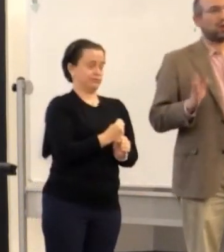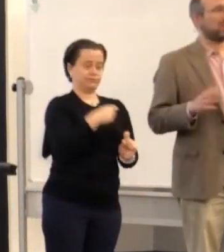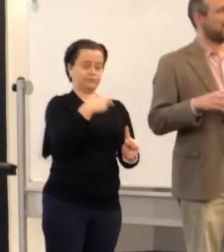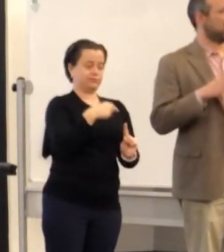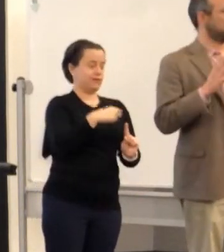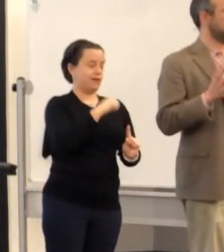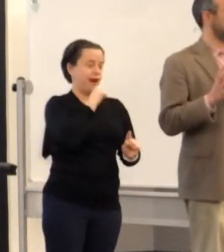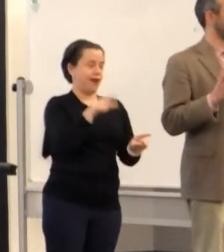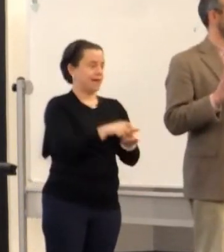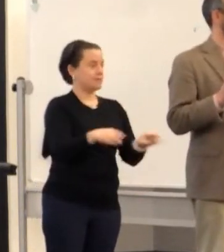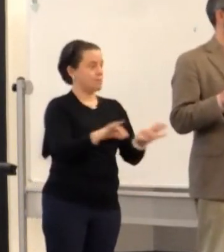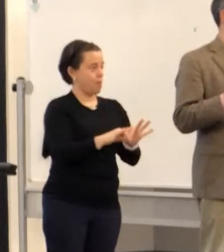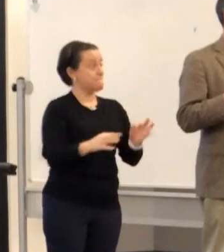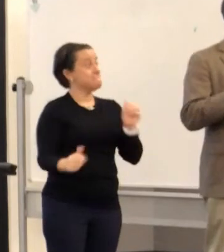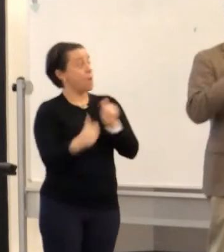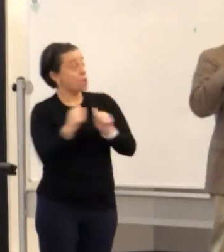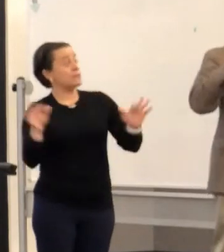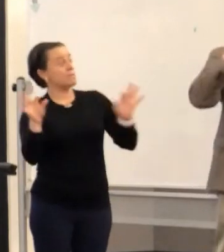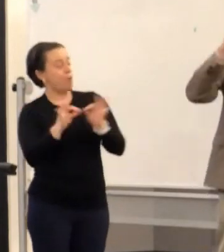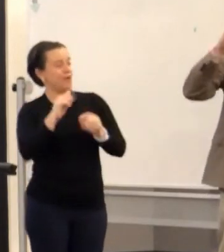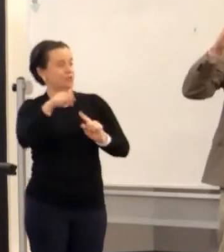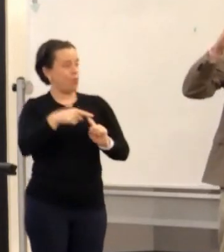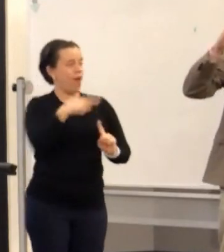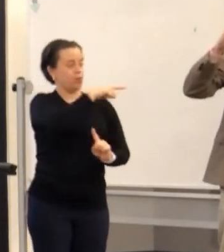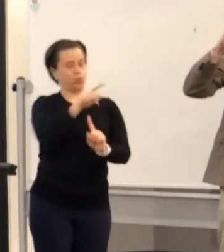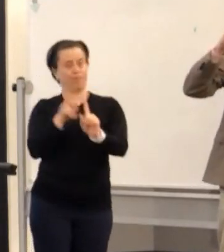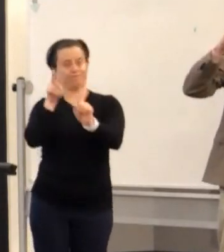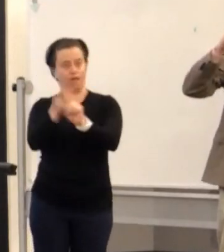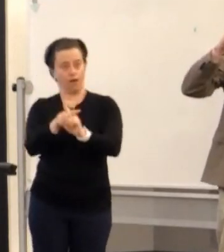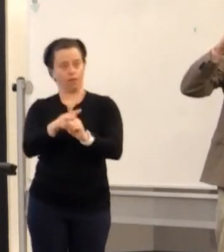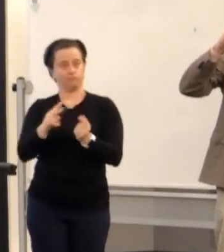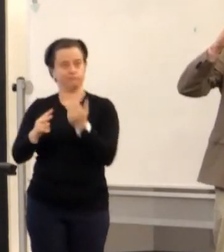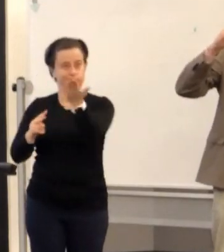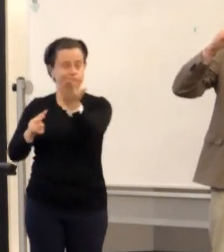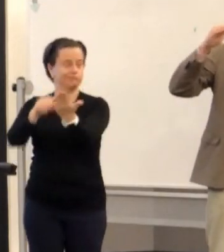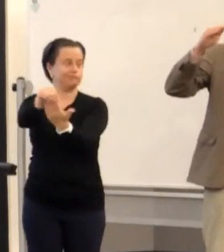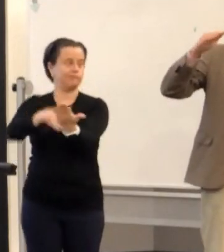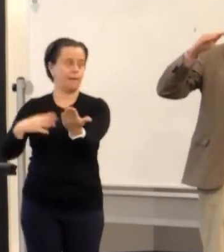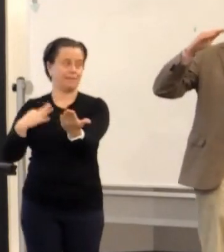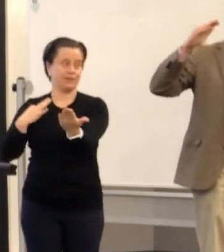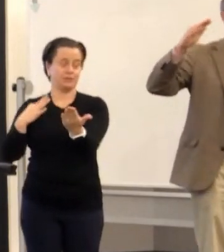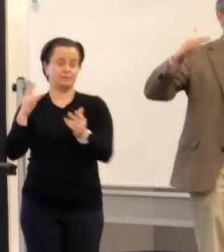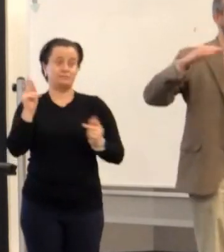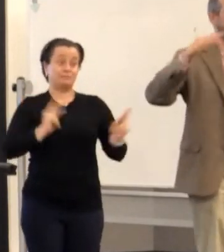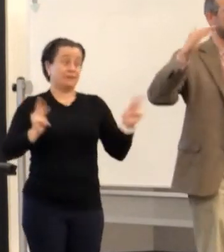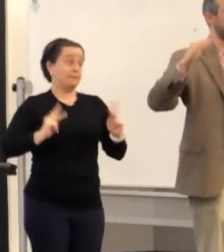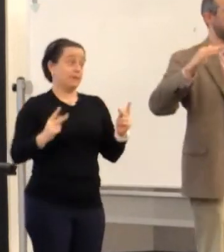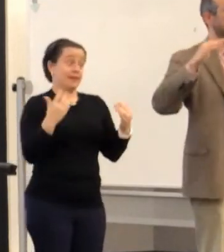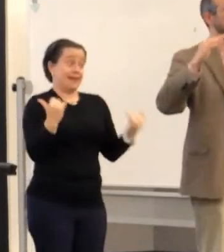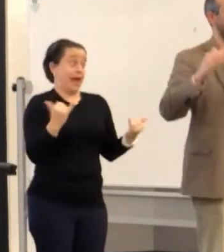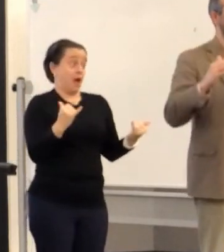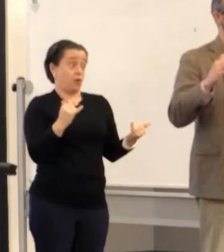I always like to let people know, because that change in the law is not something that a lot of people who aren't patent lawyers have heard about